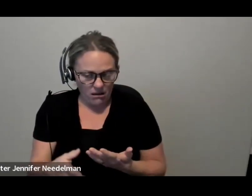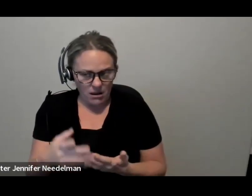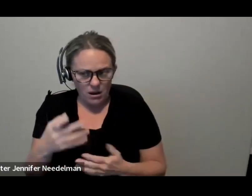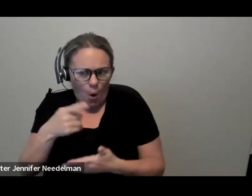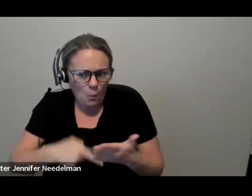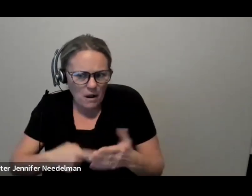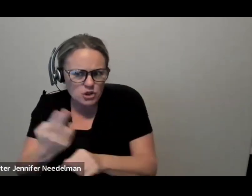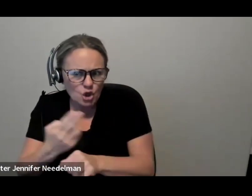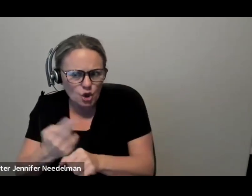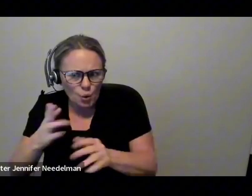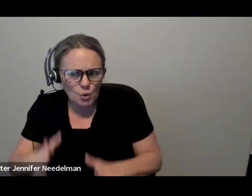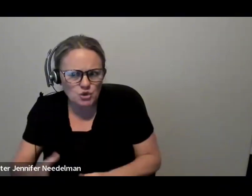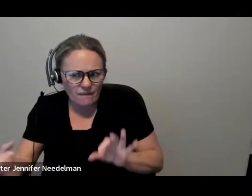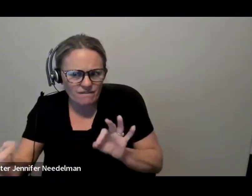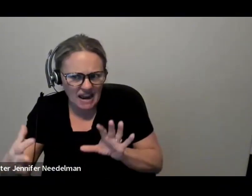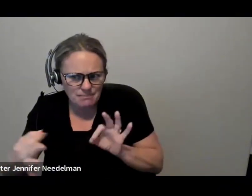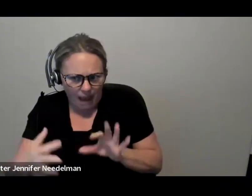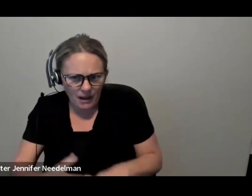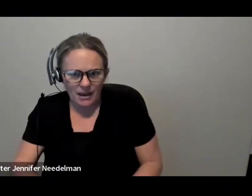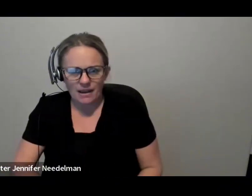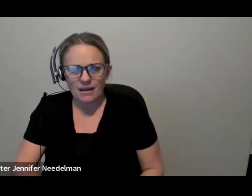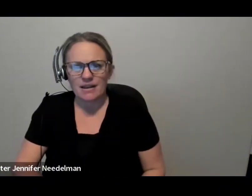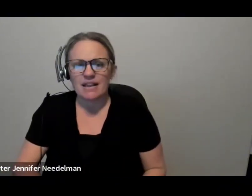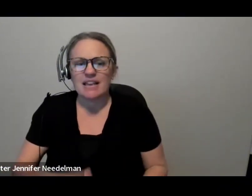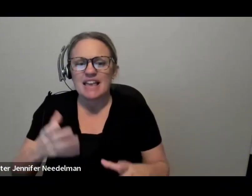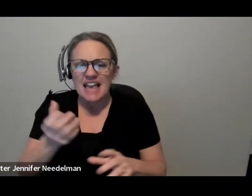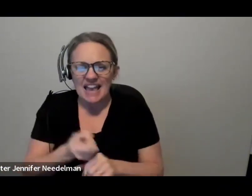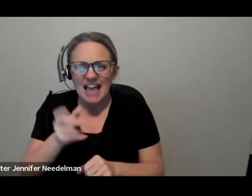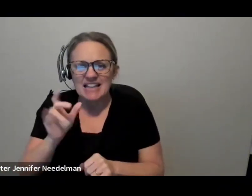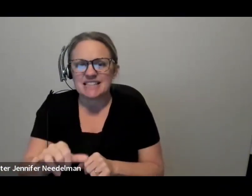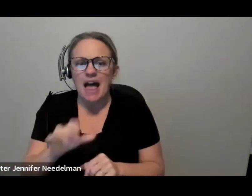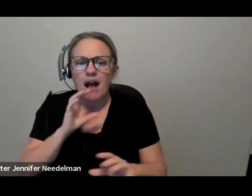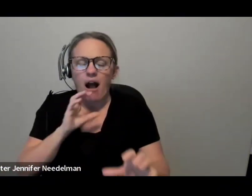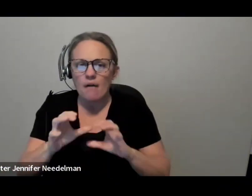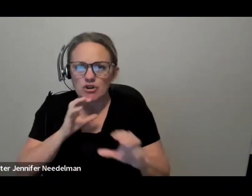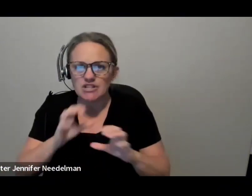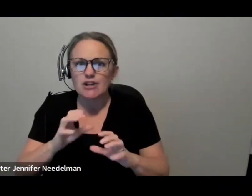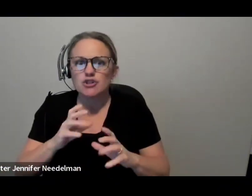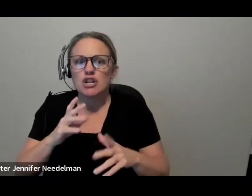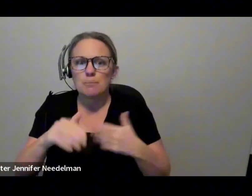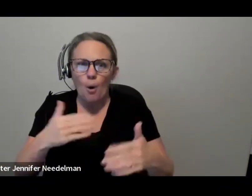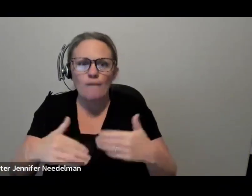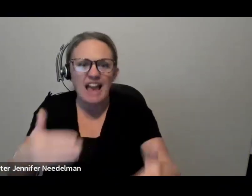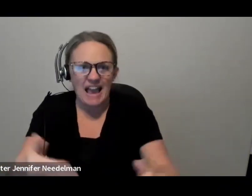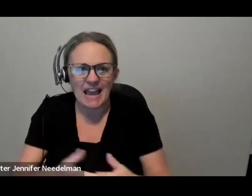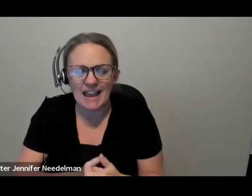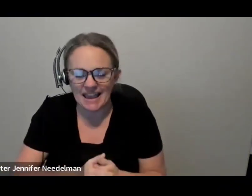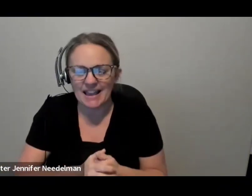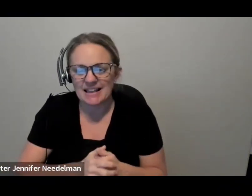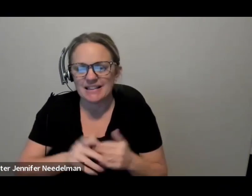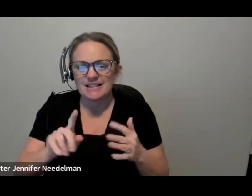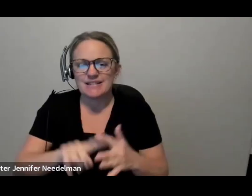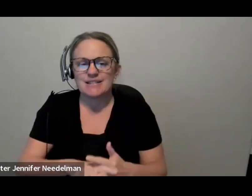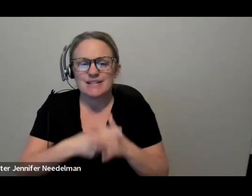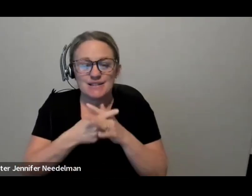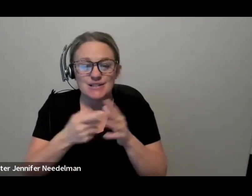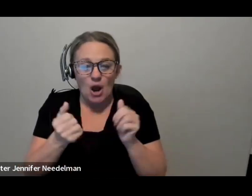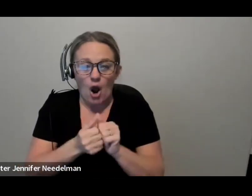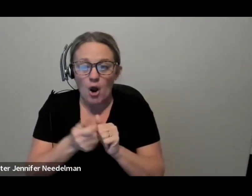It gets the conversation rolling. So it's that one step, is it even accessible? Start with that and just start with the bite-sized knowledge,